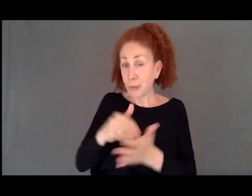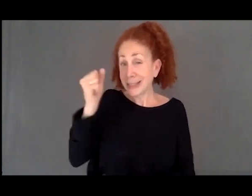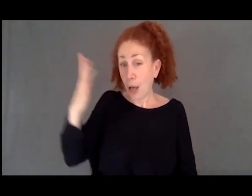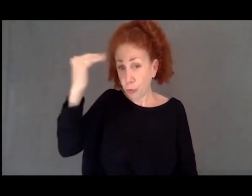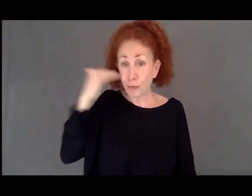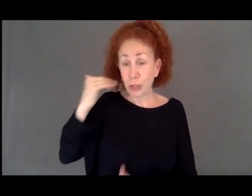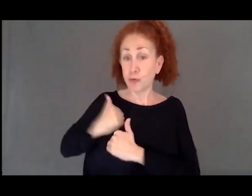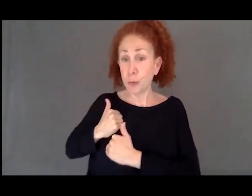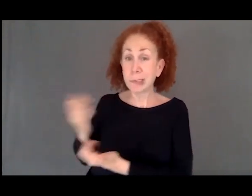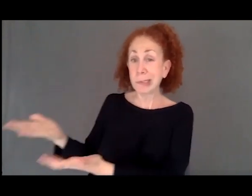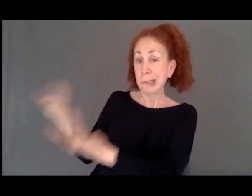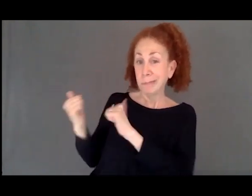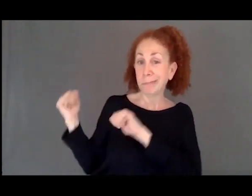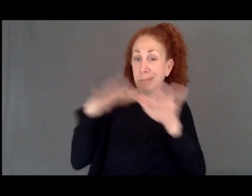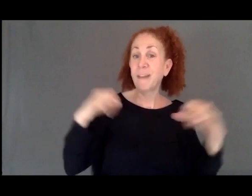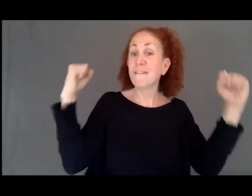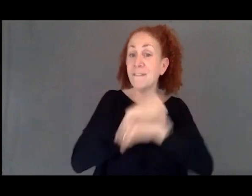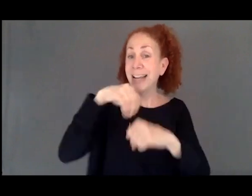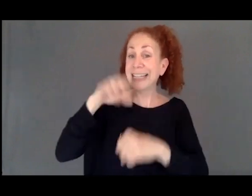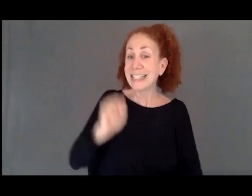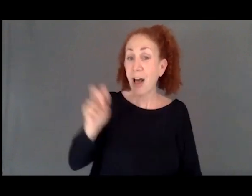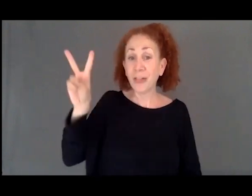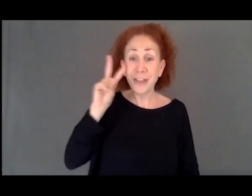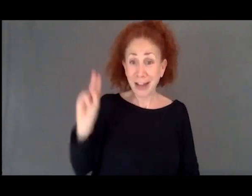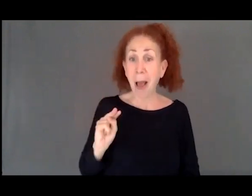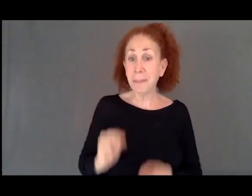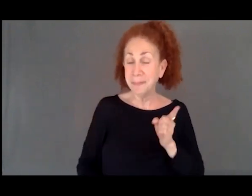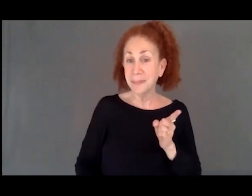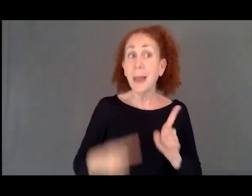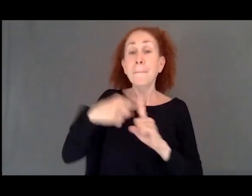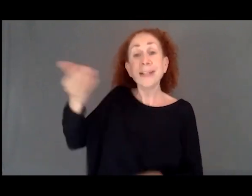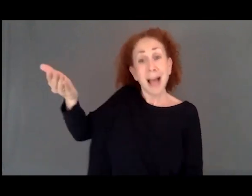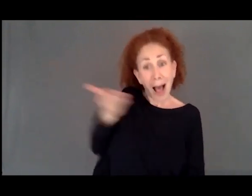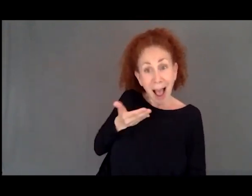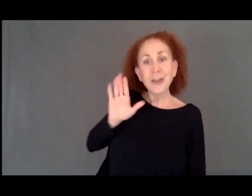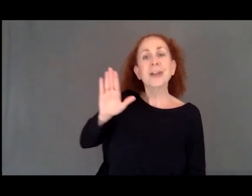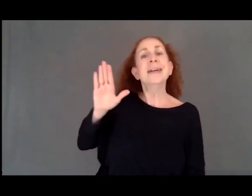Korean troops to come fight in South Vietnam and hired South Korean corporations